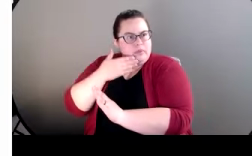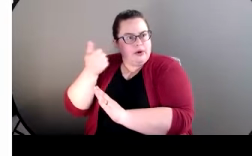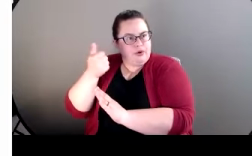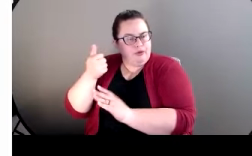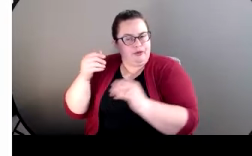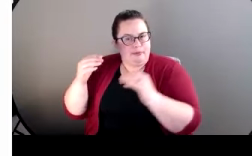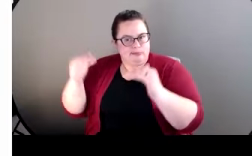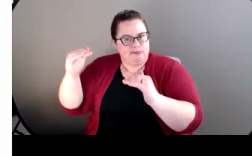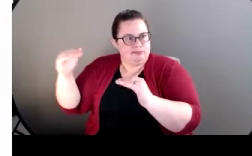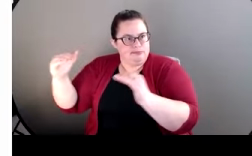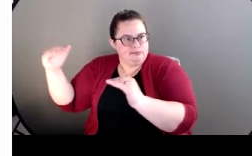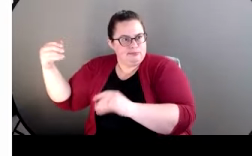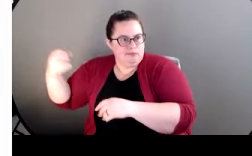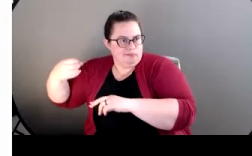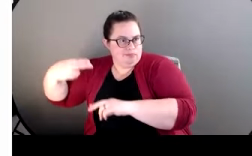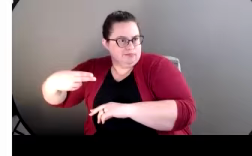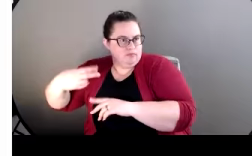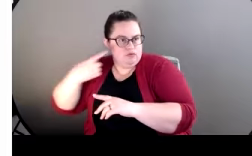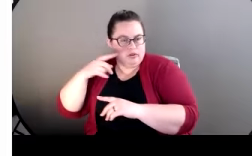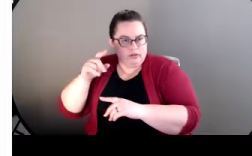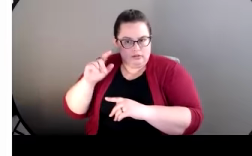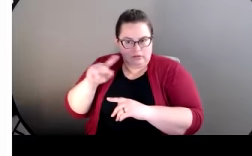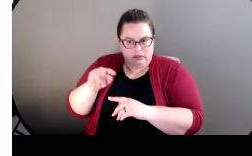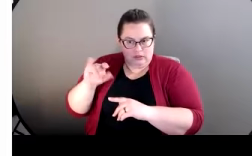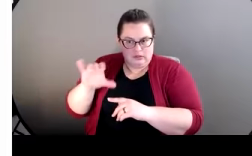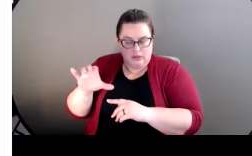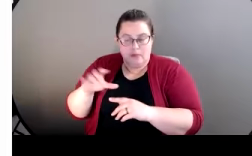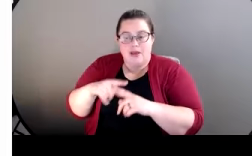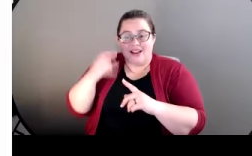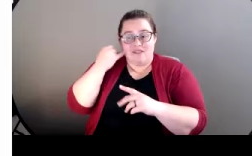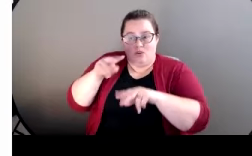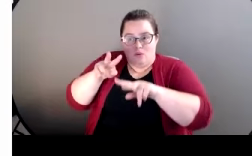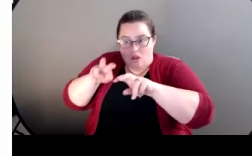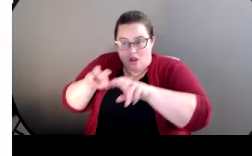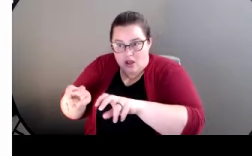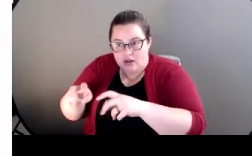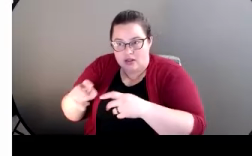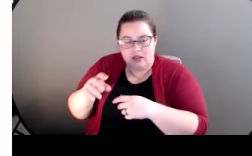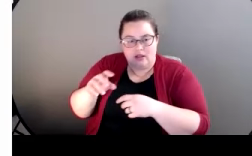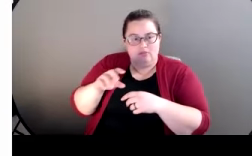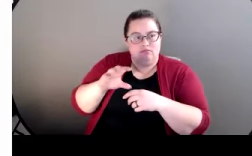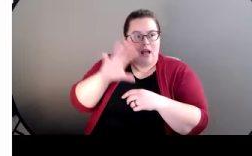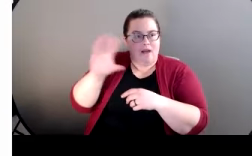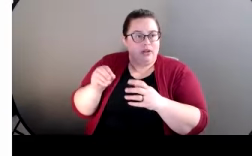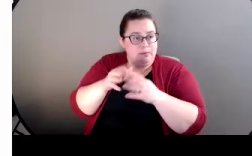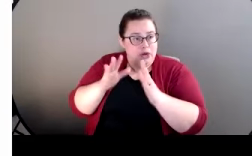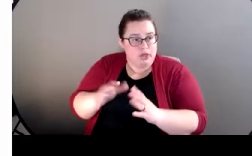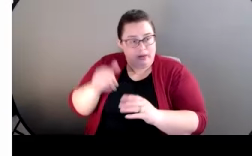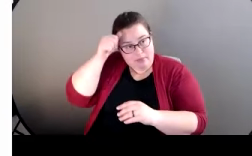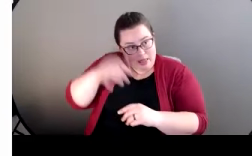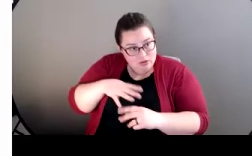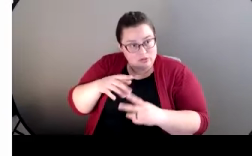for example, the African-American males and the Hispanic males especially, they make really large gains in those areas.